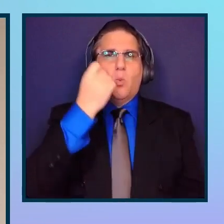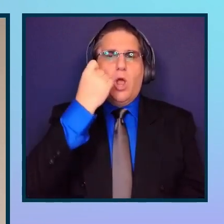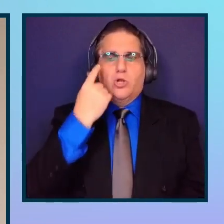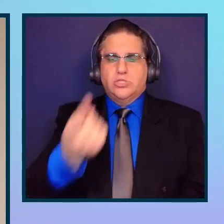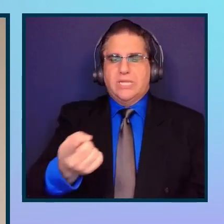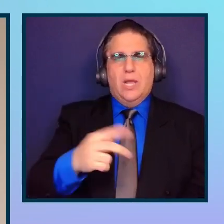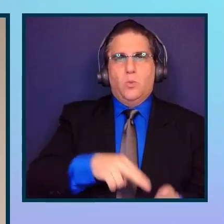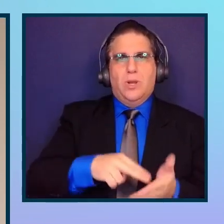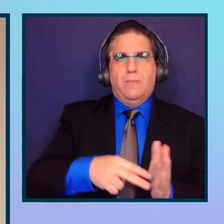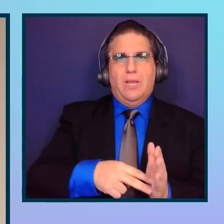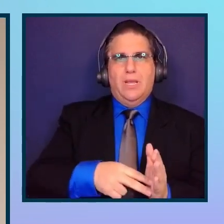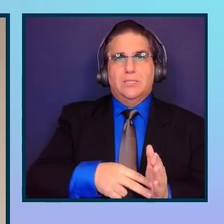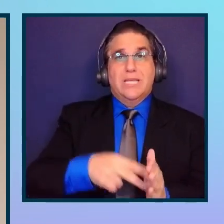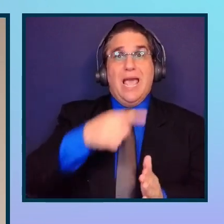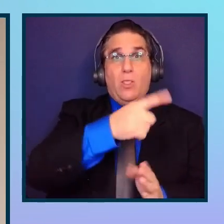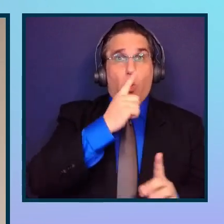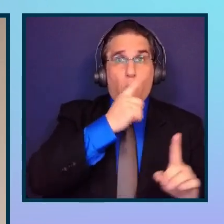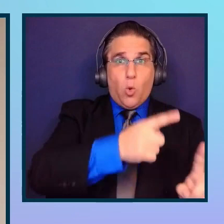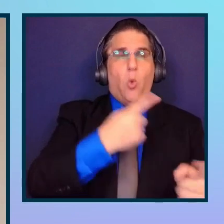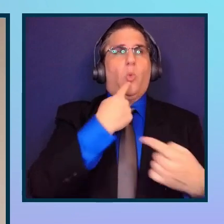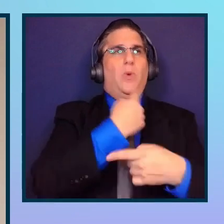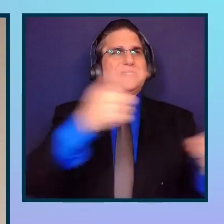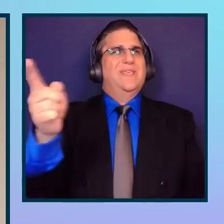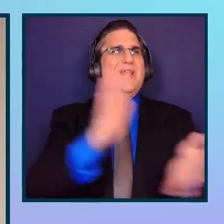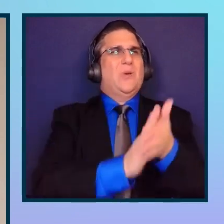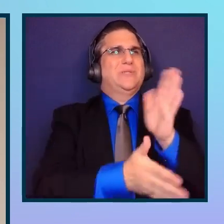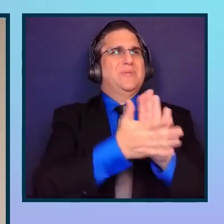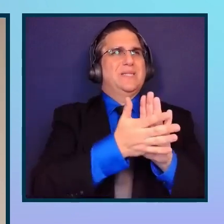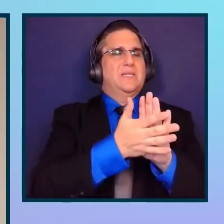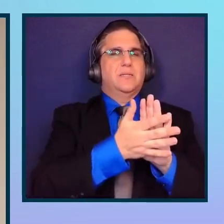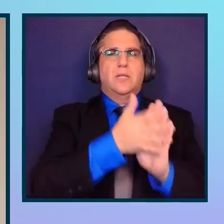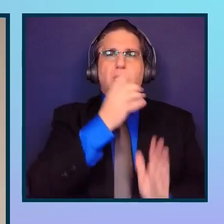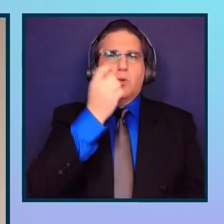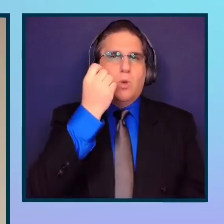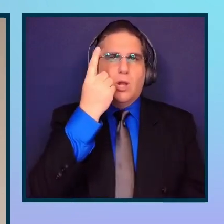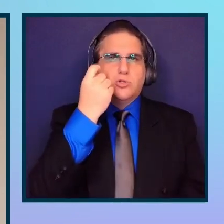was in the announcement, right. So they don't really have more use for it,